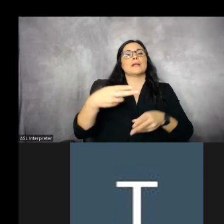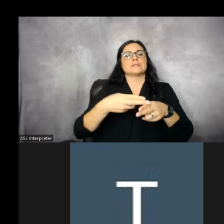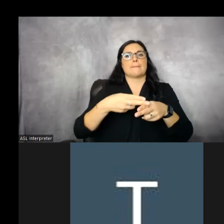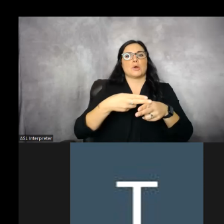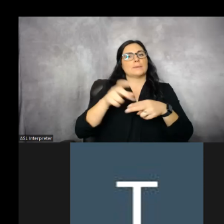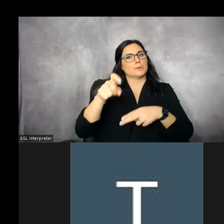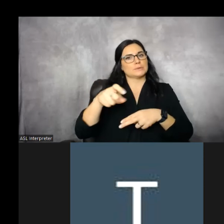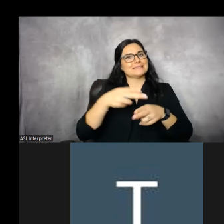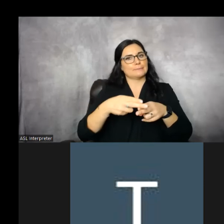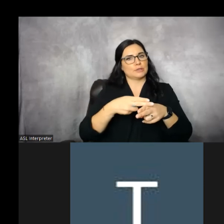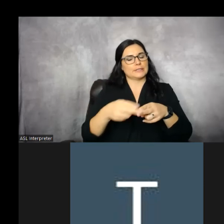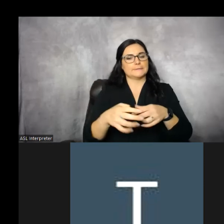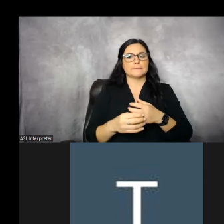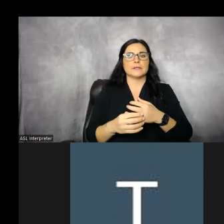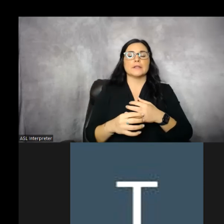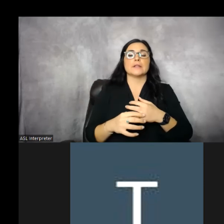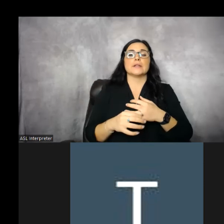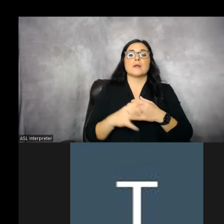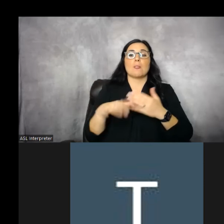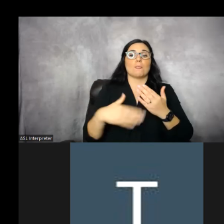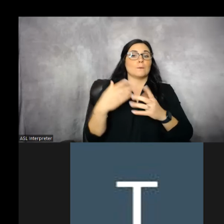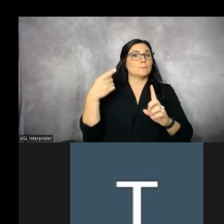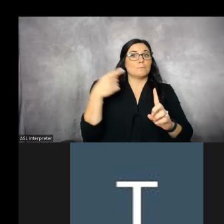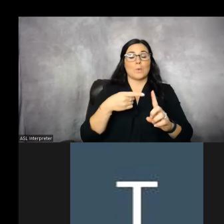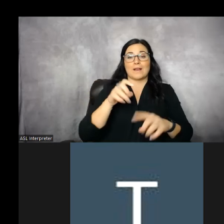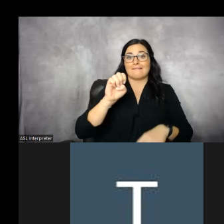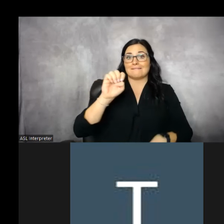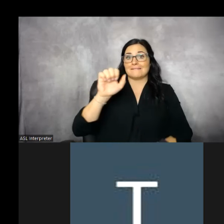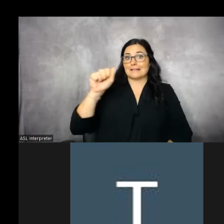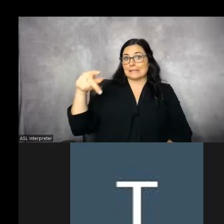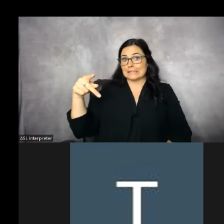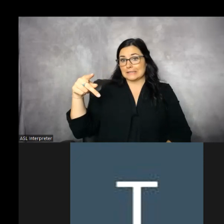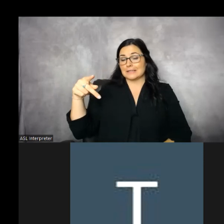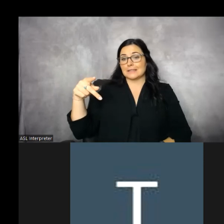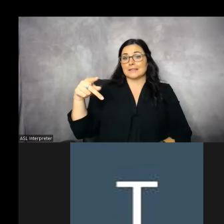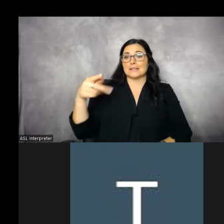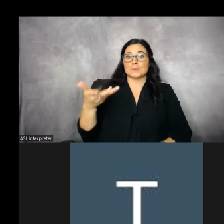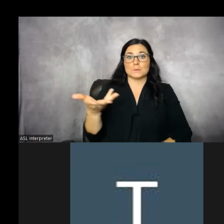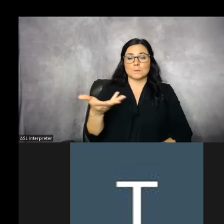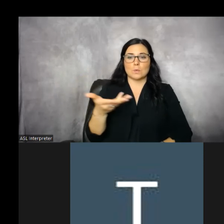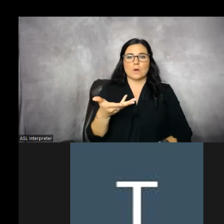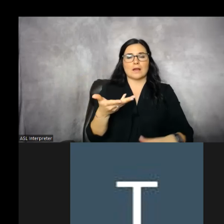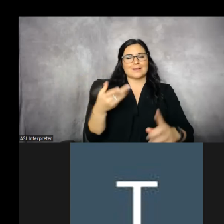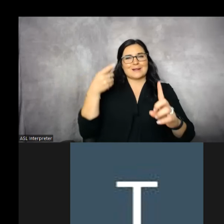Right? So, the whole topic of EEAAP is, in the larger context of what are your accessible procurement